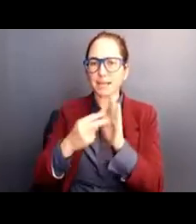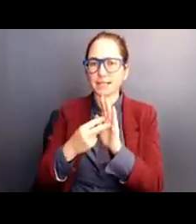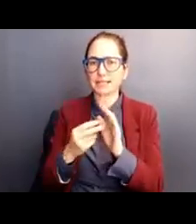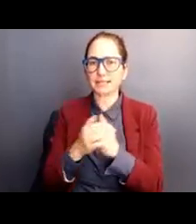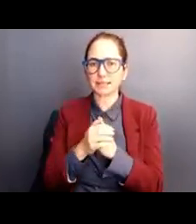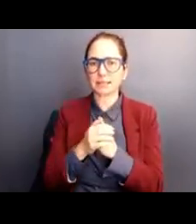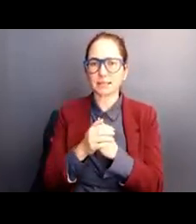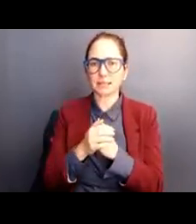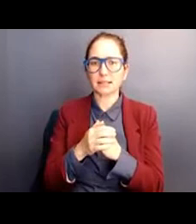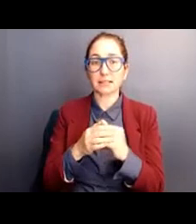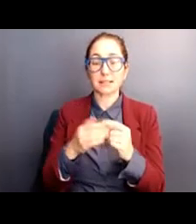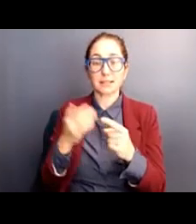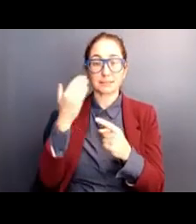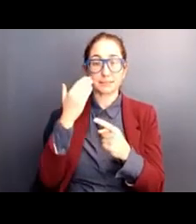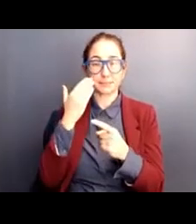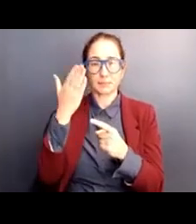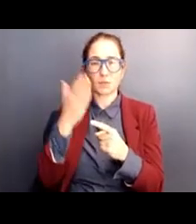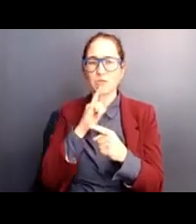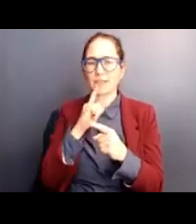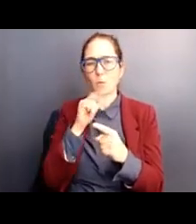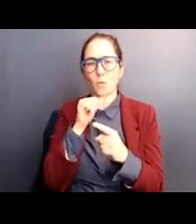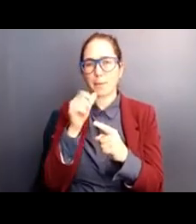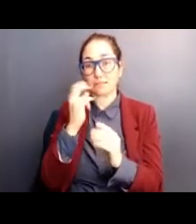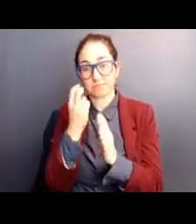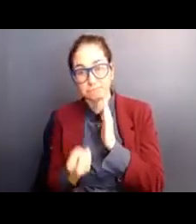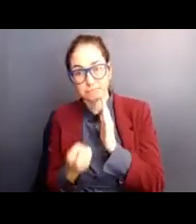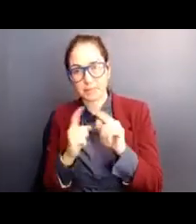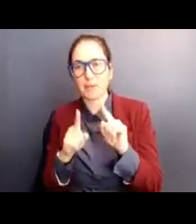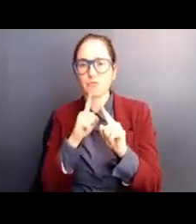before, but this is a helpful place for us to get started. The